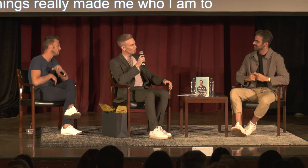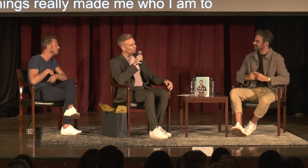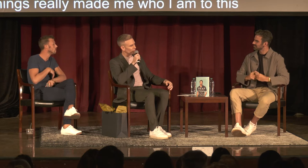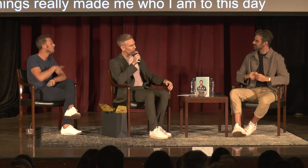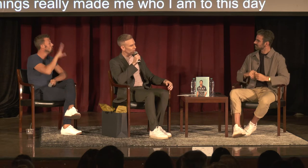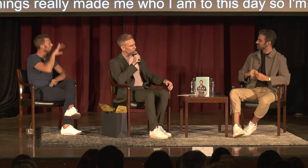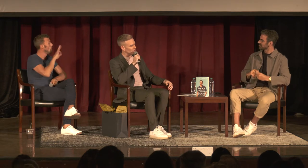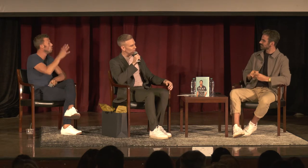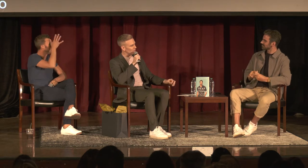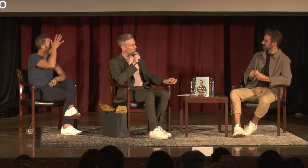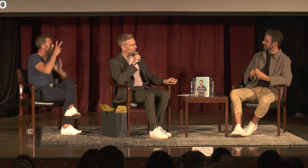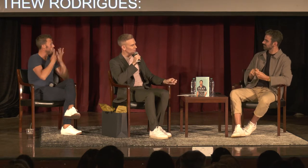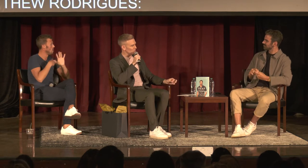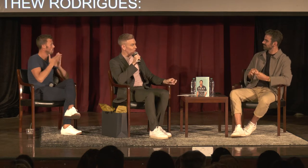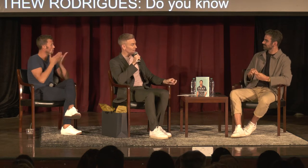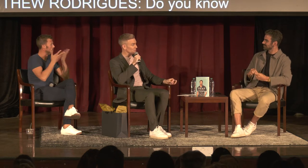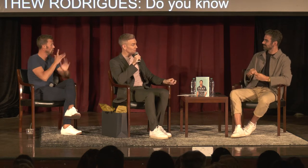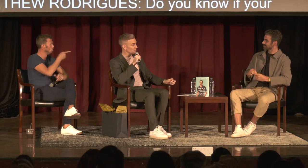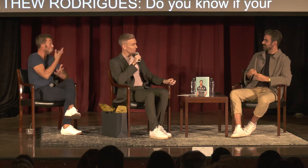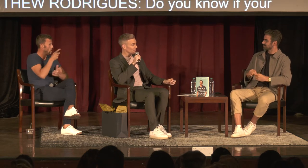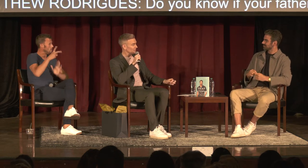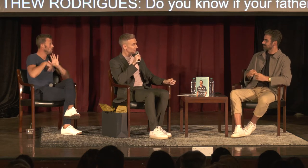Do you know if your father has read the book? Would you want him to read the book?